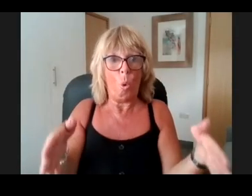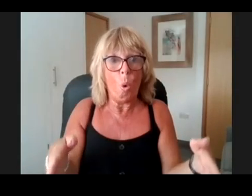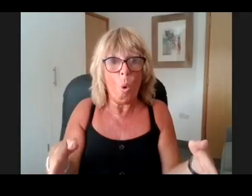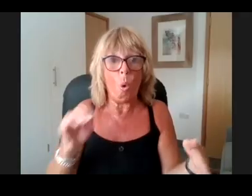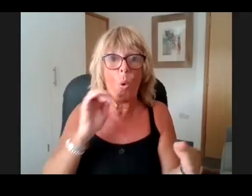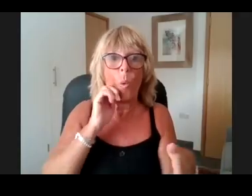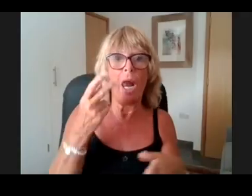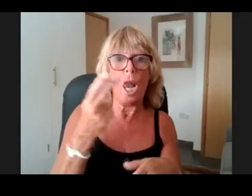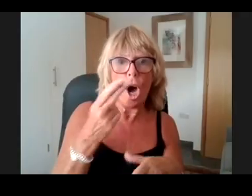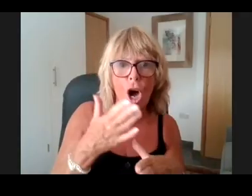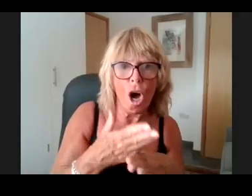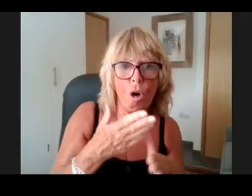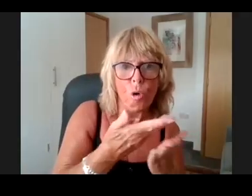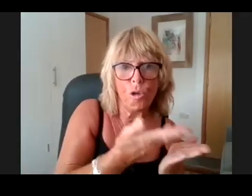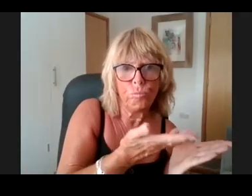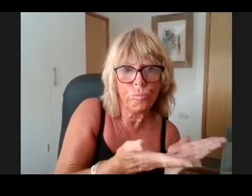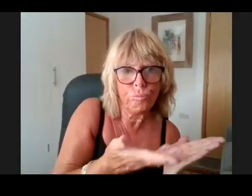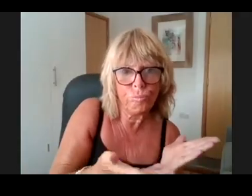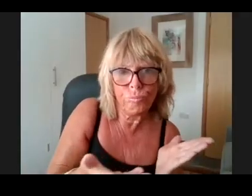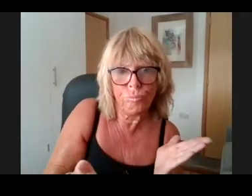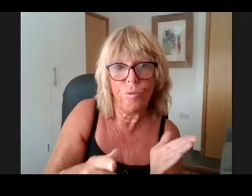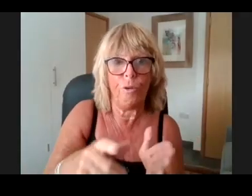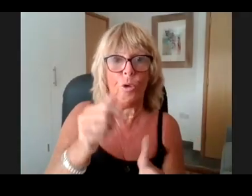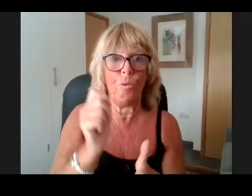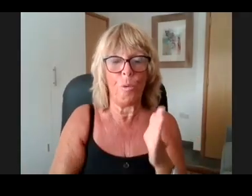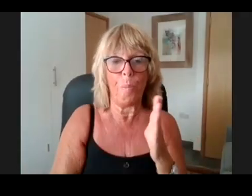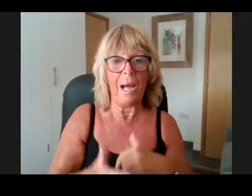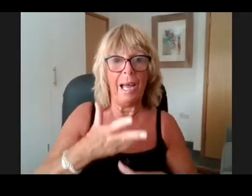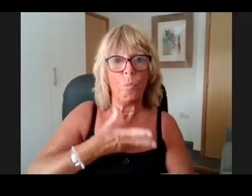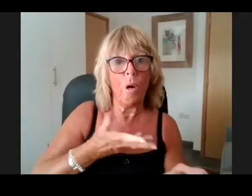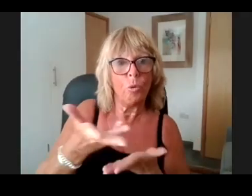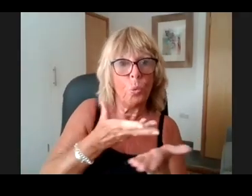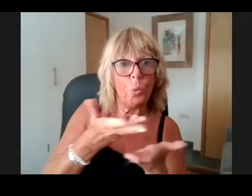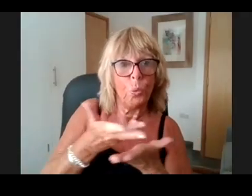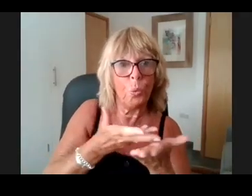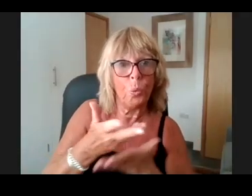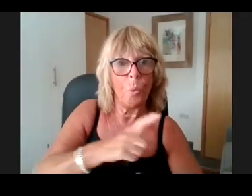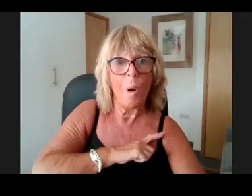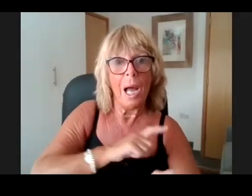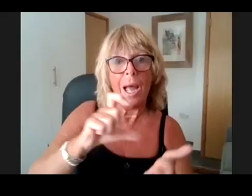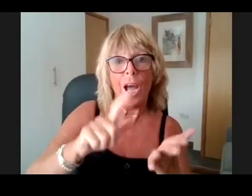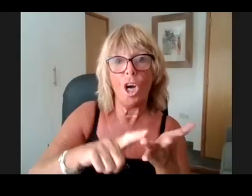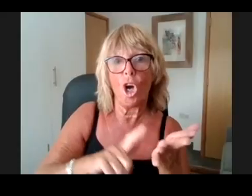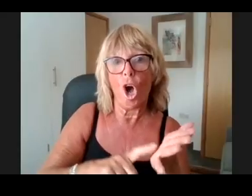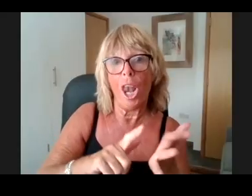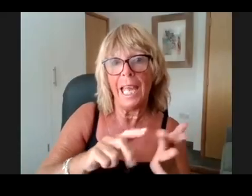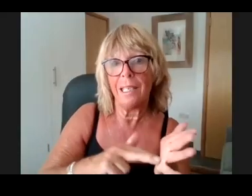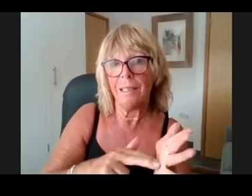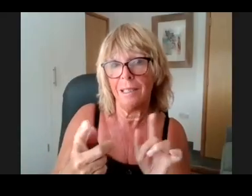and things to buy and we want to talk to you because Colin is coming along and doing more